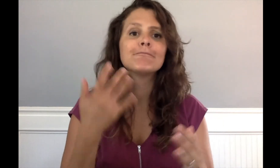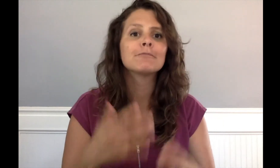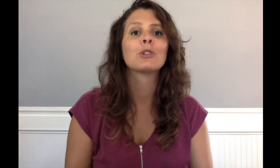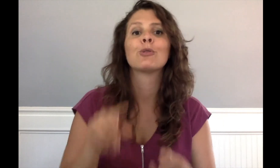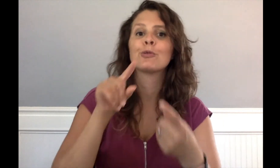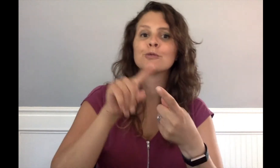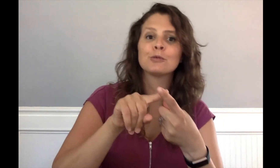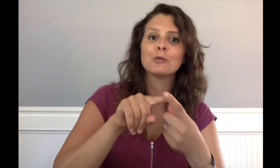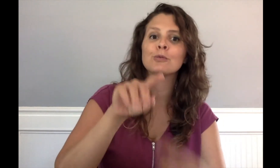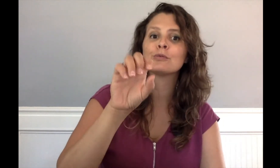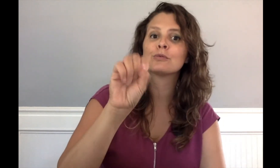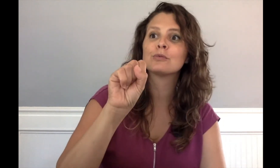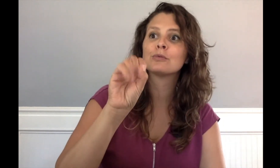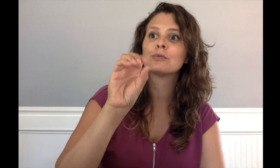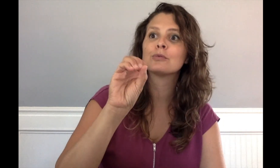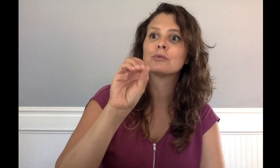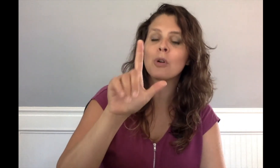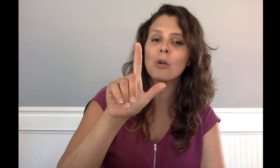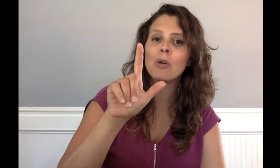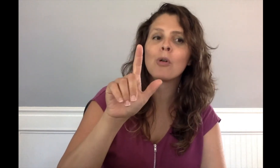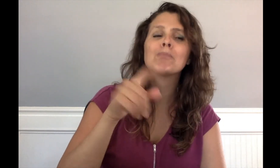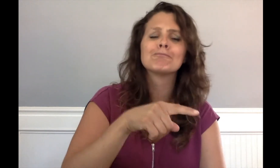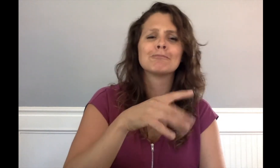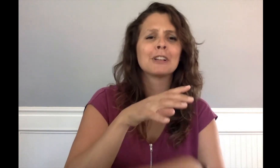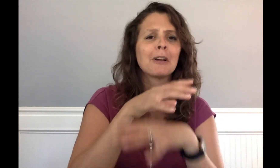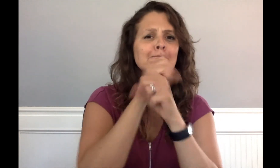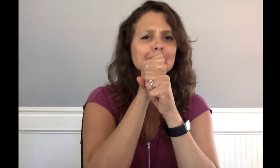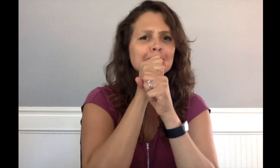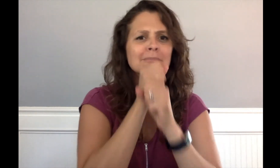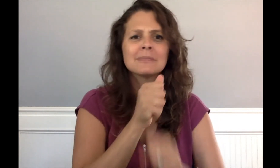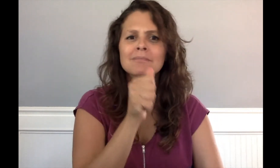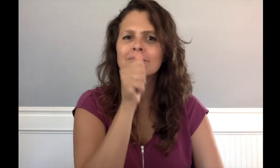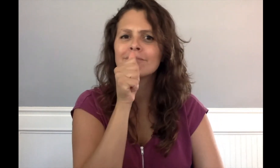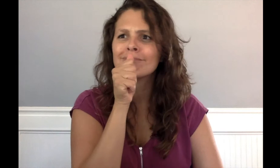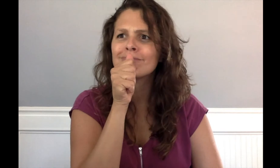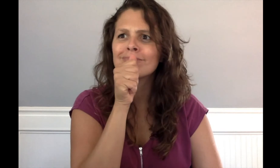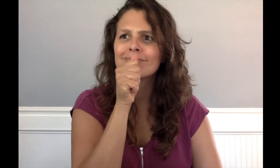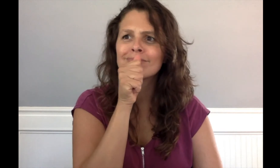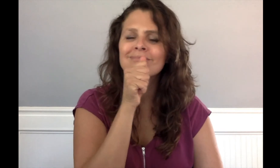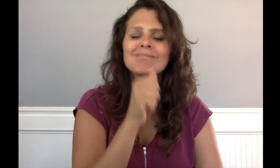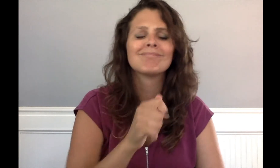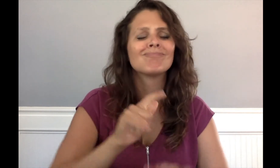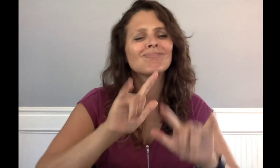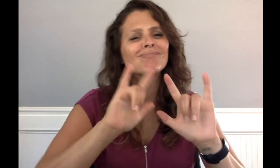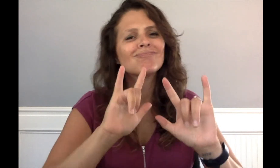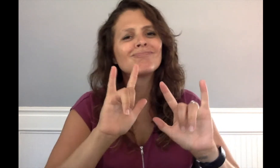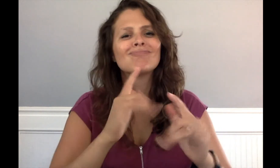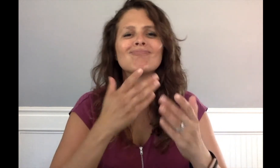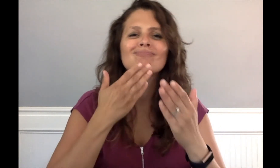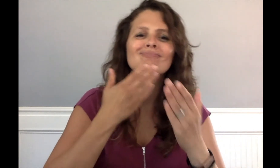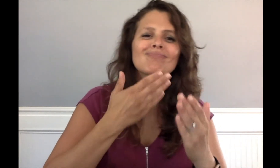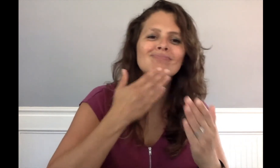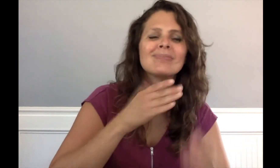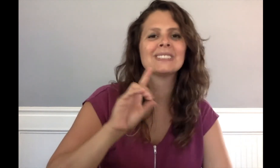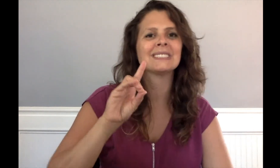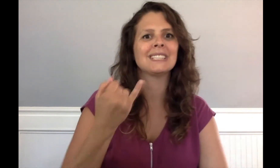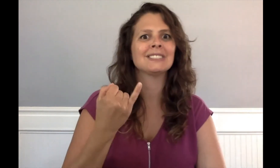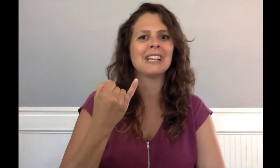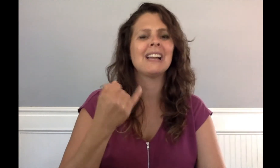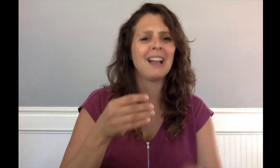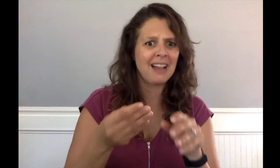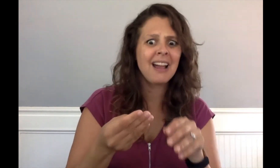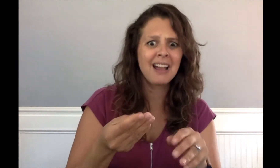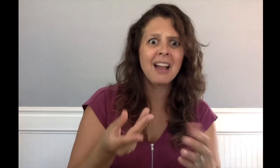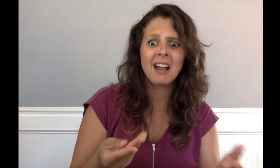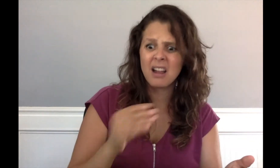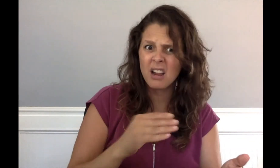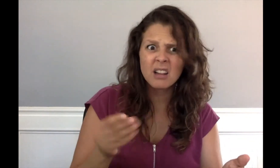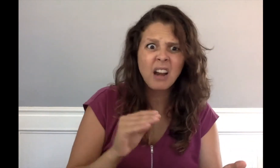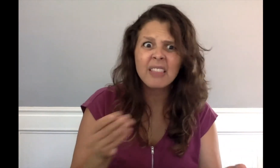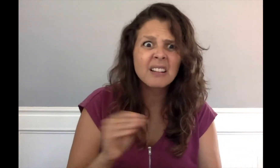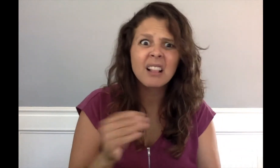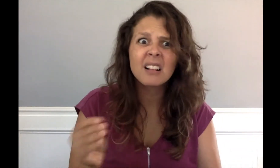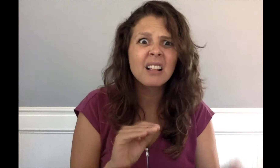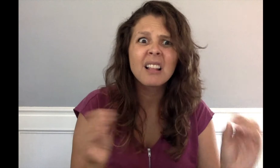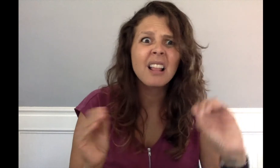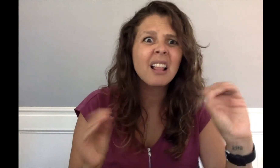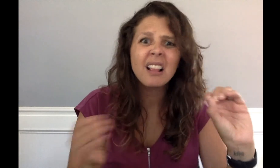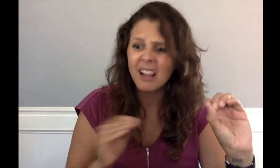"To Sol, keeper of secrets. With love and gratitude, D.J."